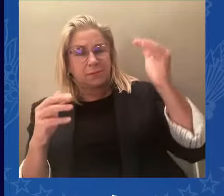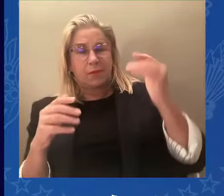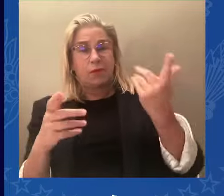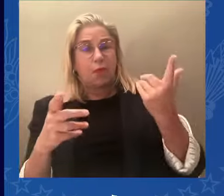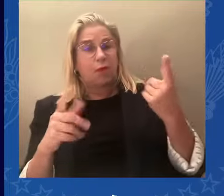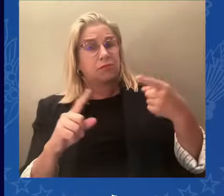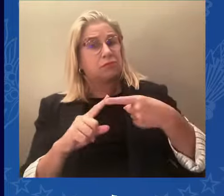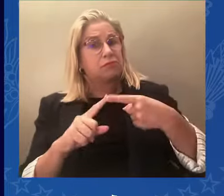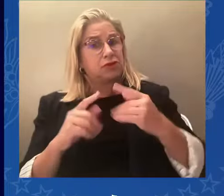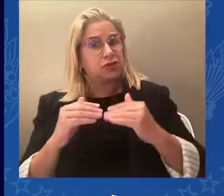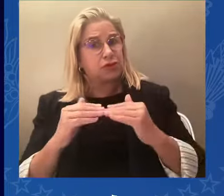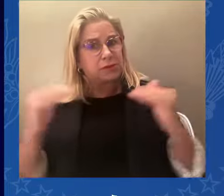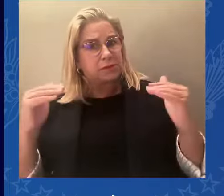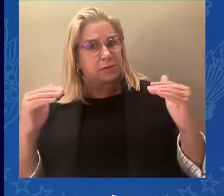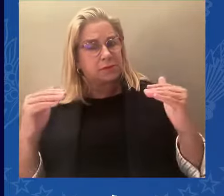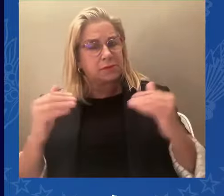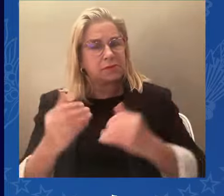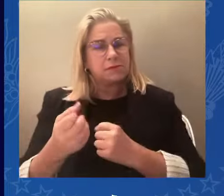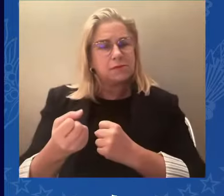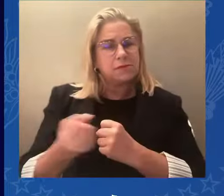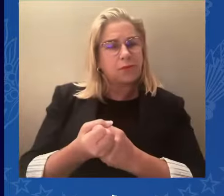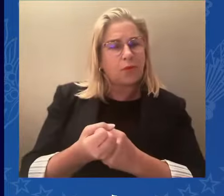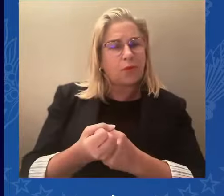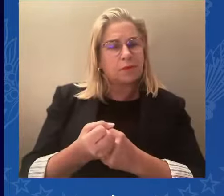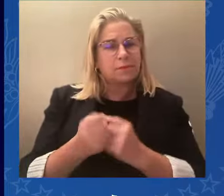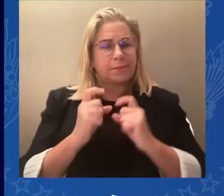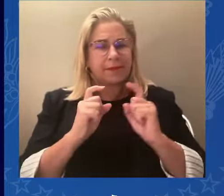The Lifetime Achievement Award to President Joseph Biden.